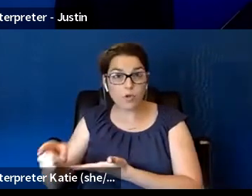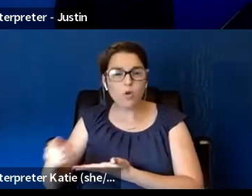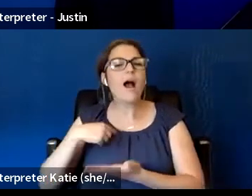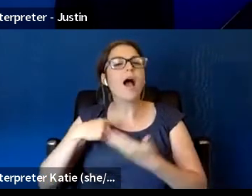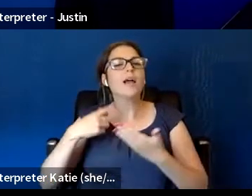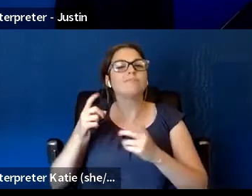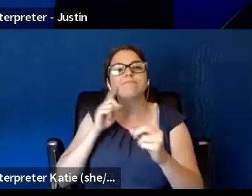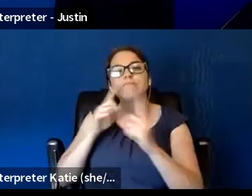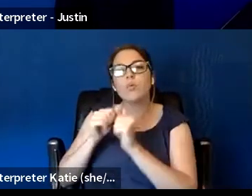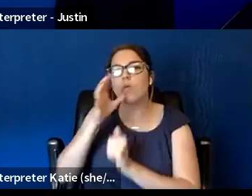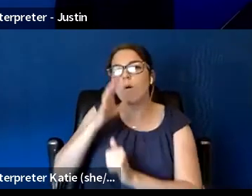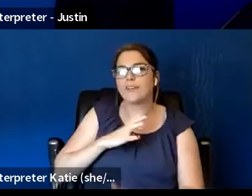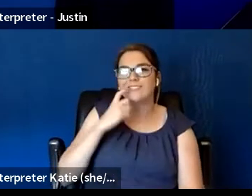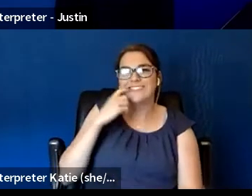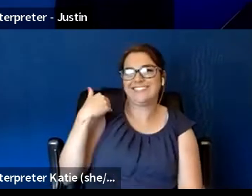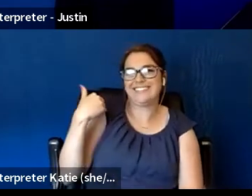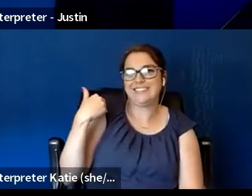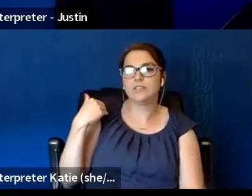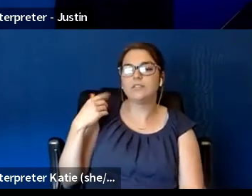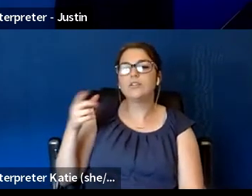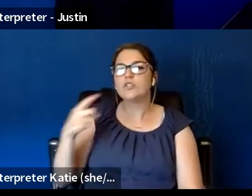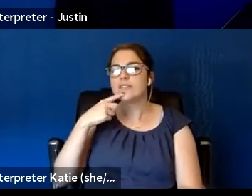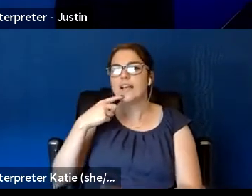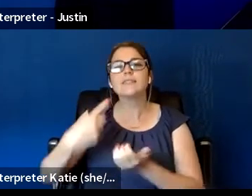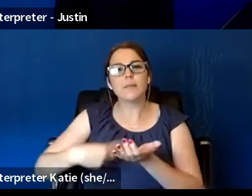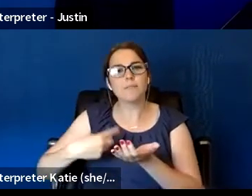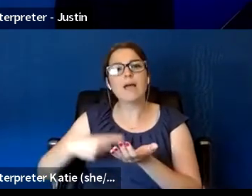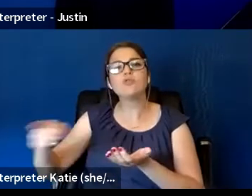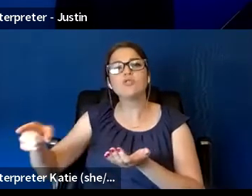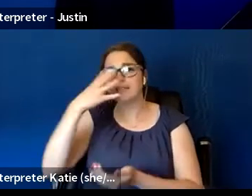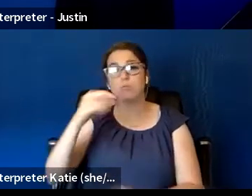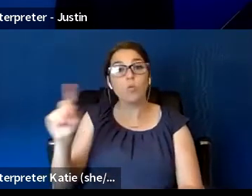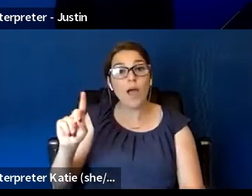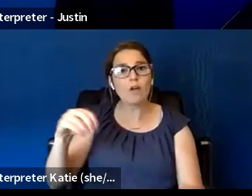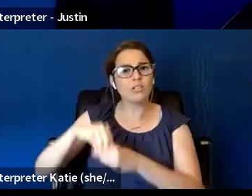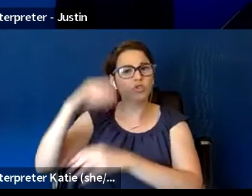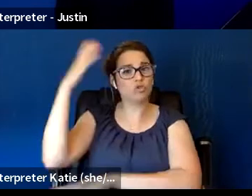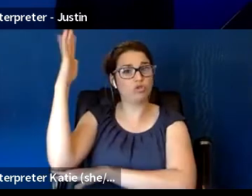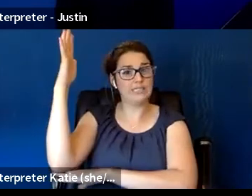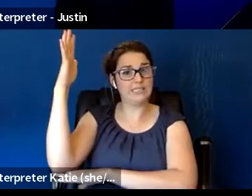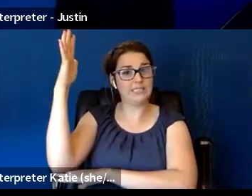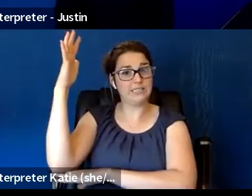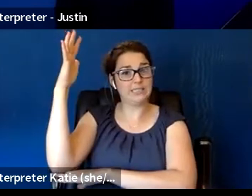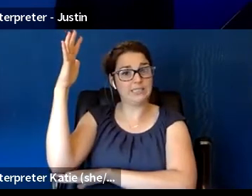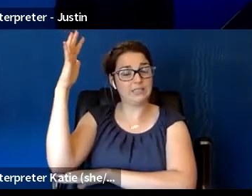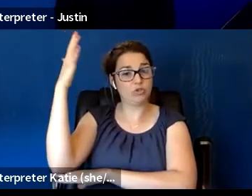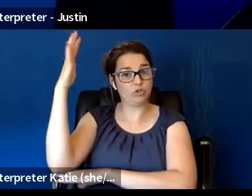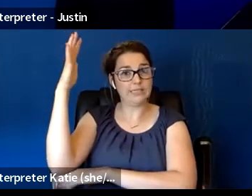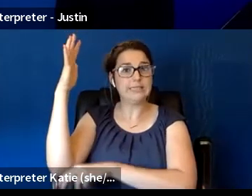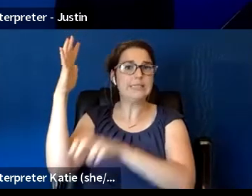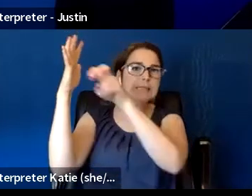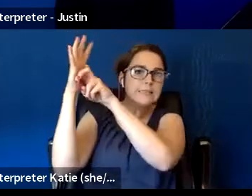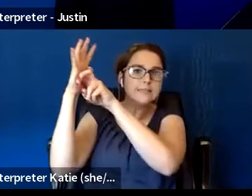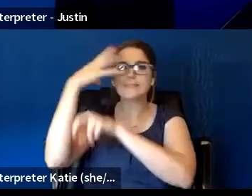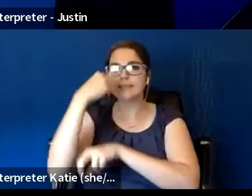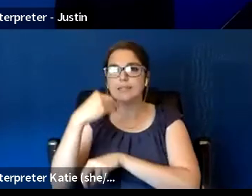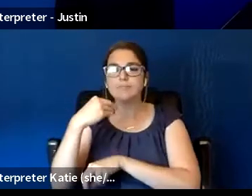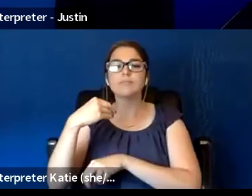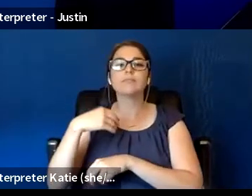that sometimes she sleeps in a tree in order to be not visible on the street by herself at night.